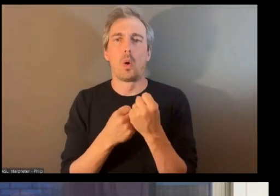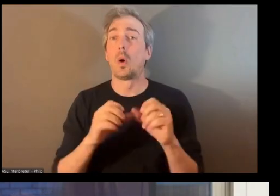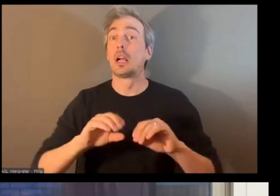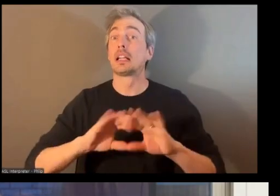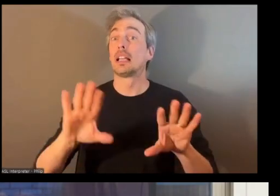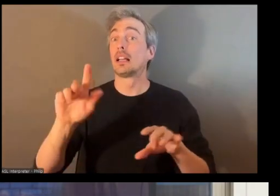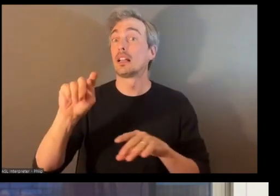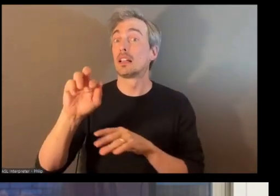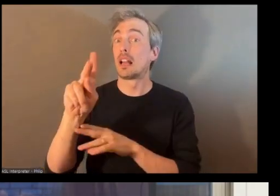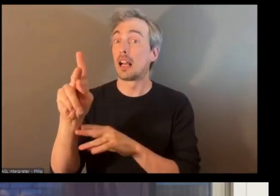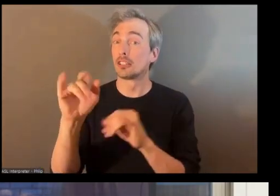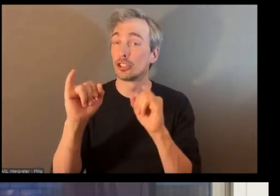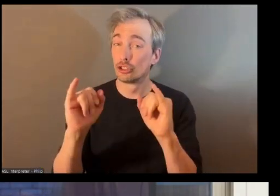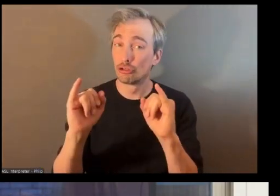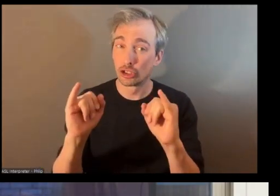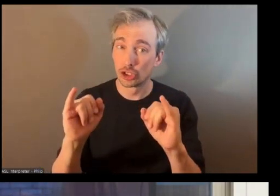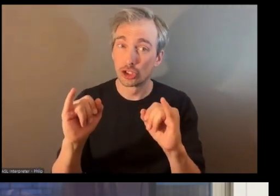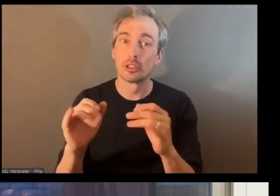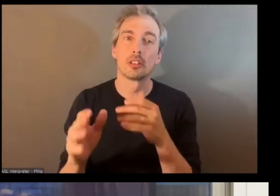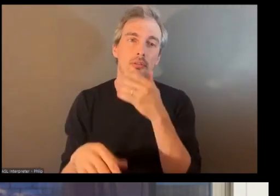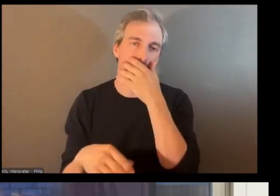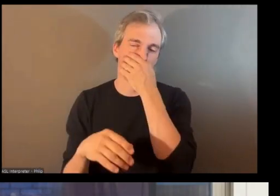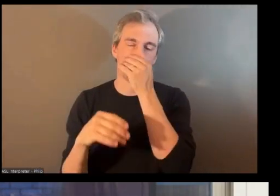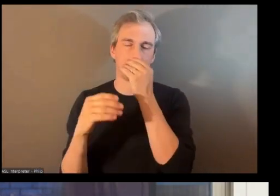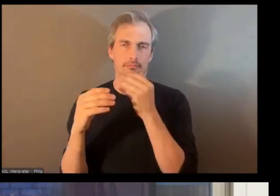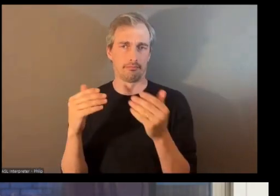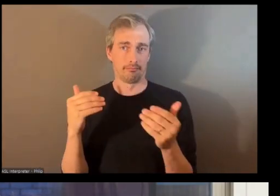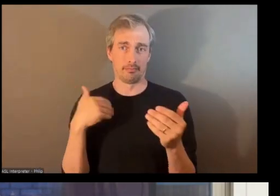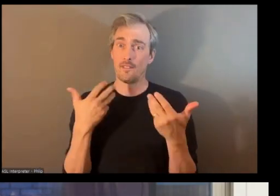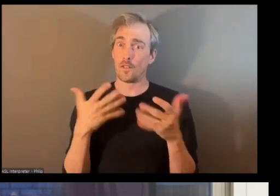we even have a WCAG success criterion, labels or instructions.